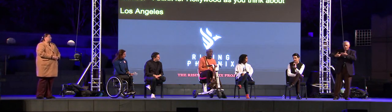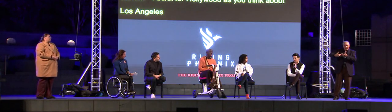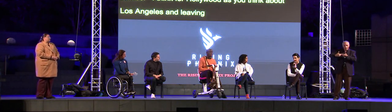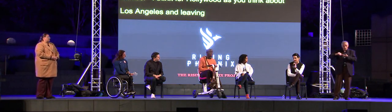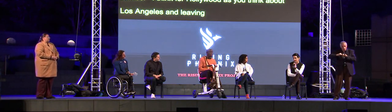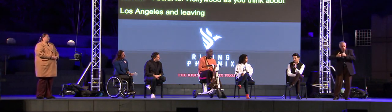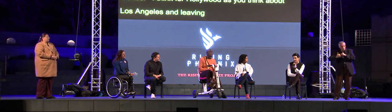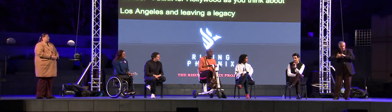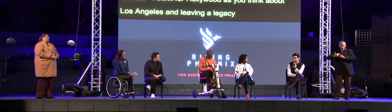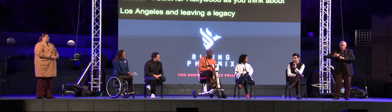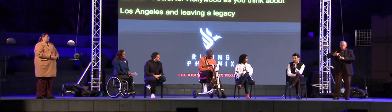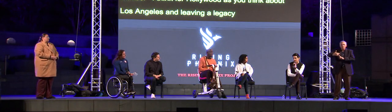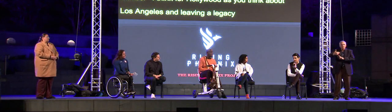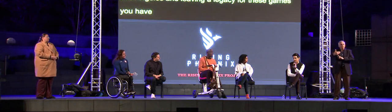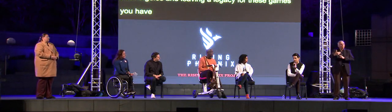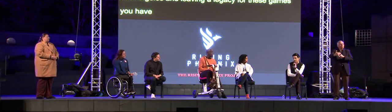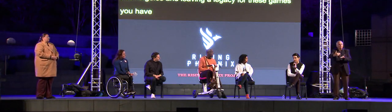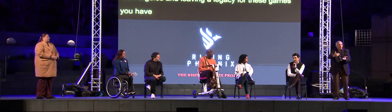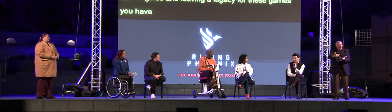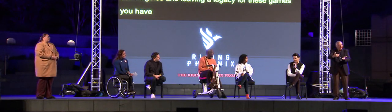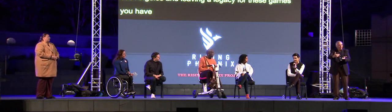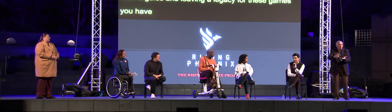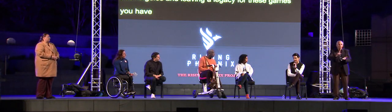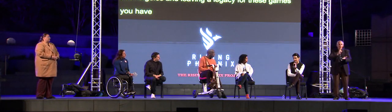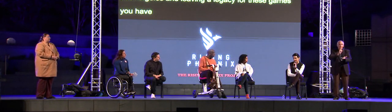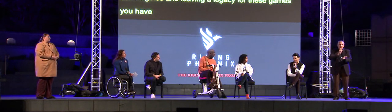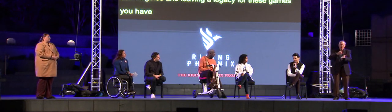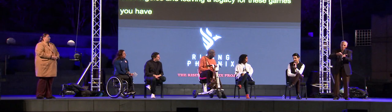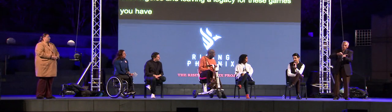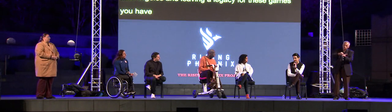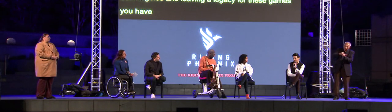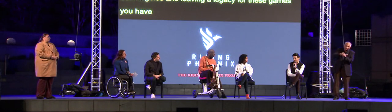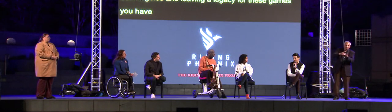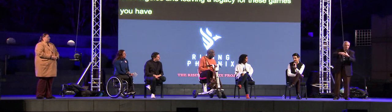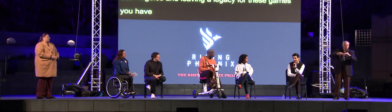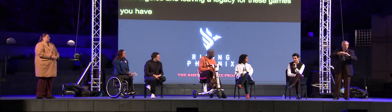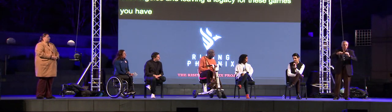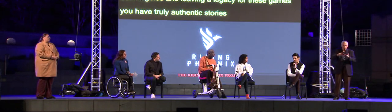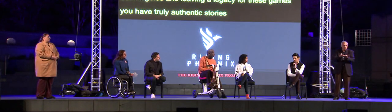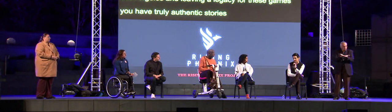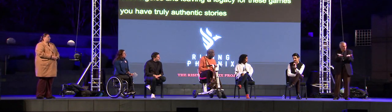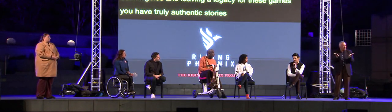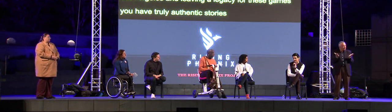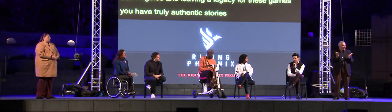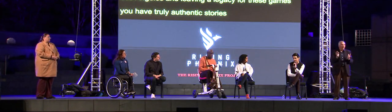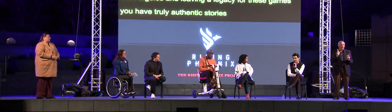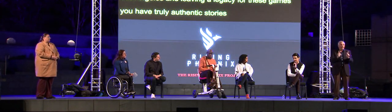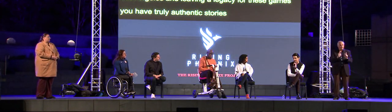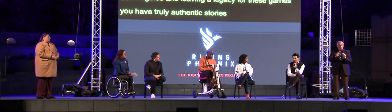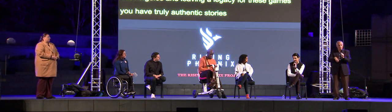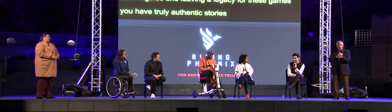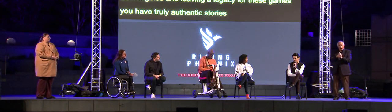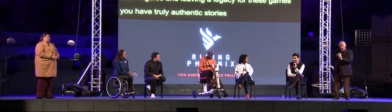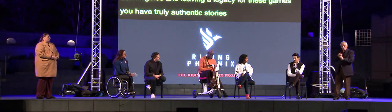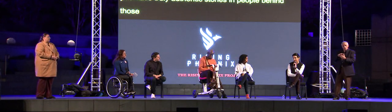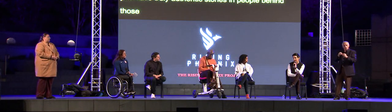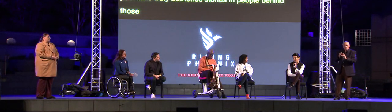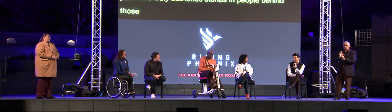you have truly authentic stories and people behind those stories who want to tell them.